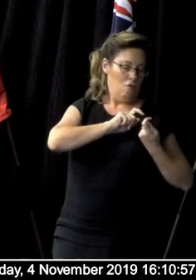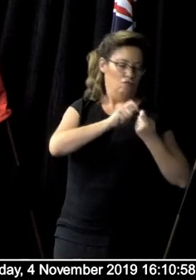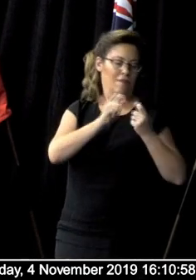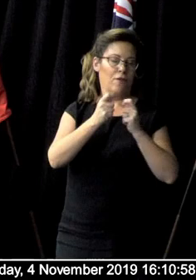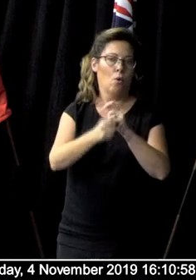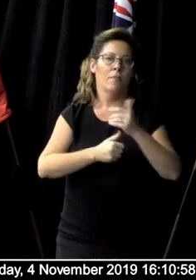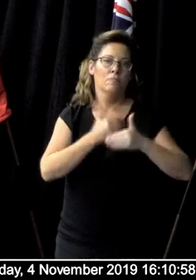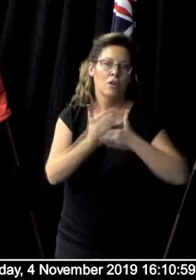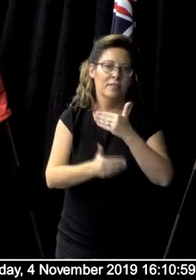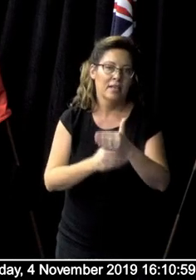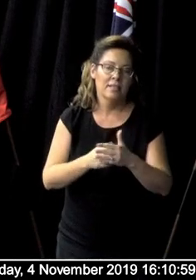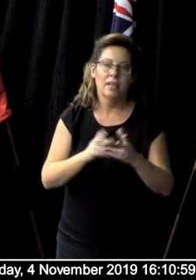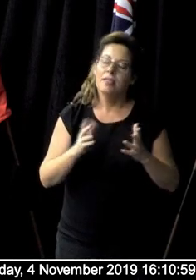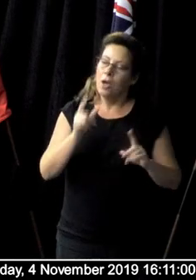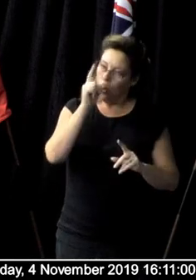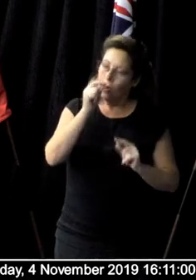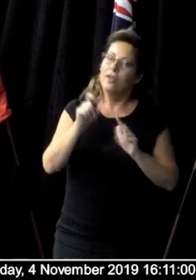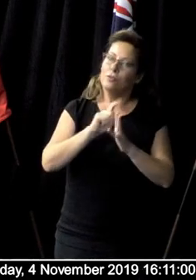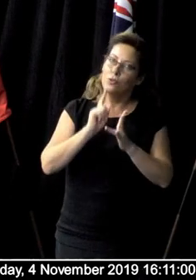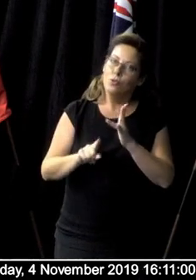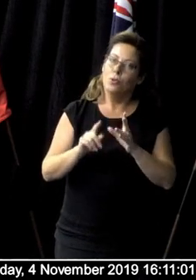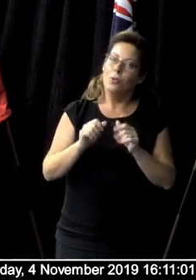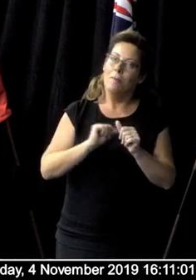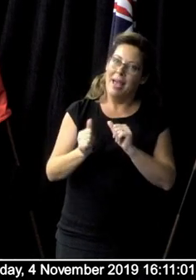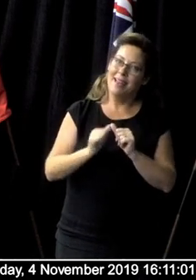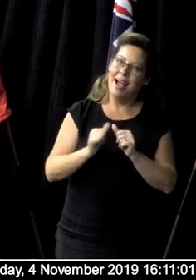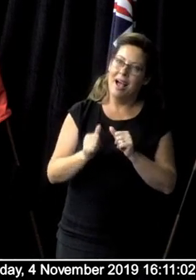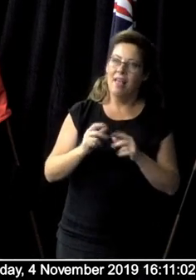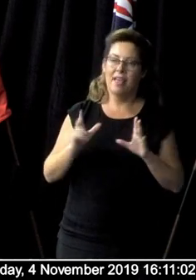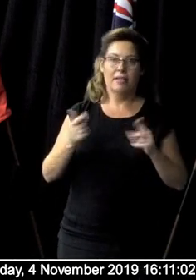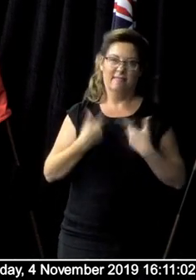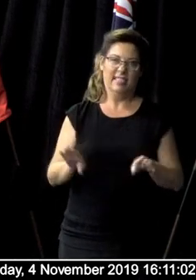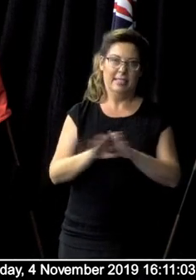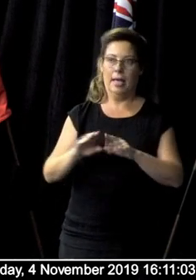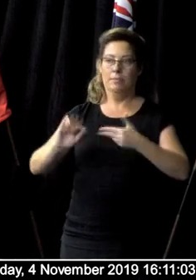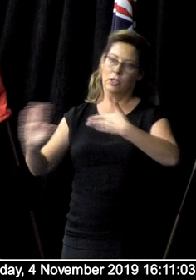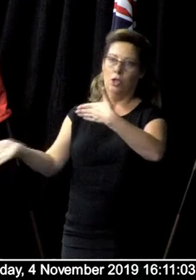but I think we can do better than moving from closing institutions to group homes.